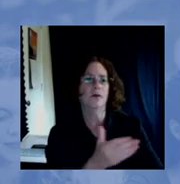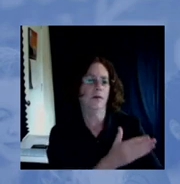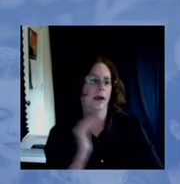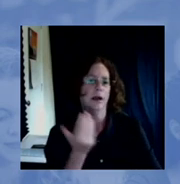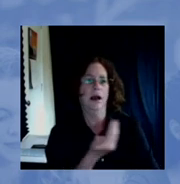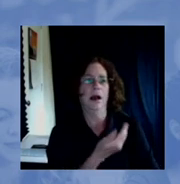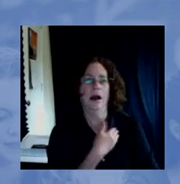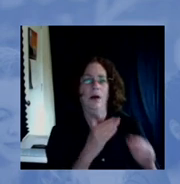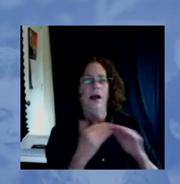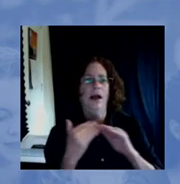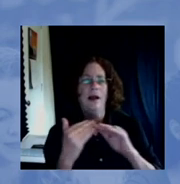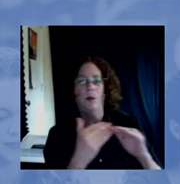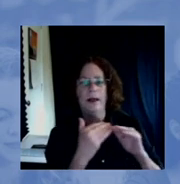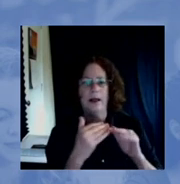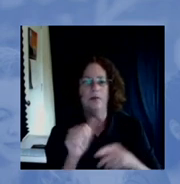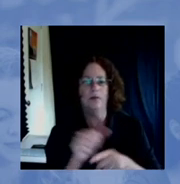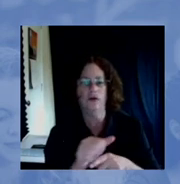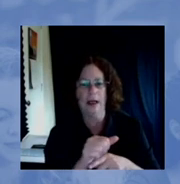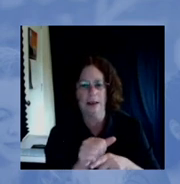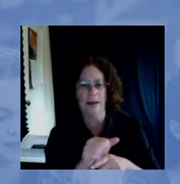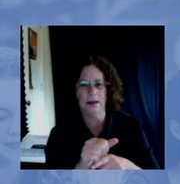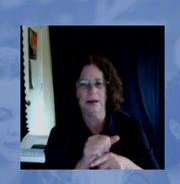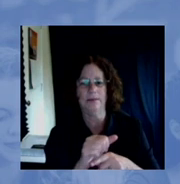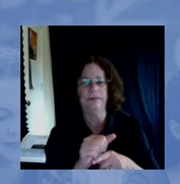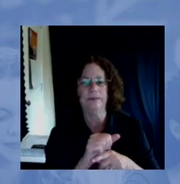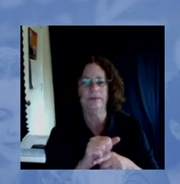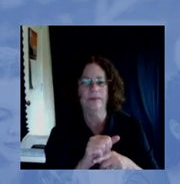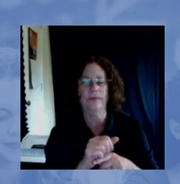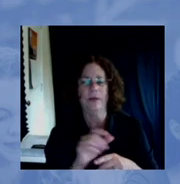I WILL LEAVE YOLANDA, IF YOU WANTED TO ADD ANYTHING OR RINA.